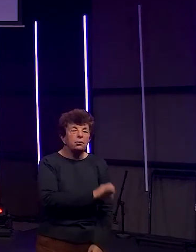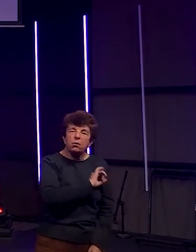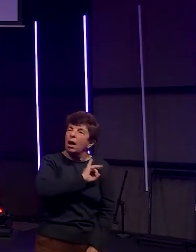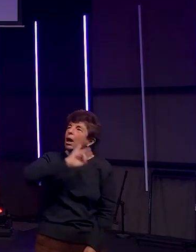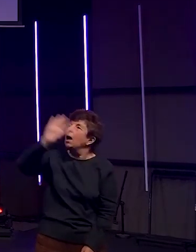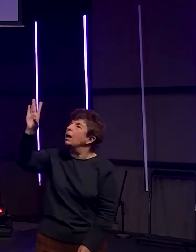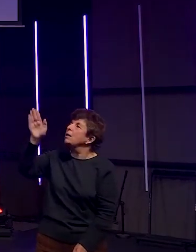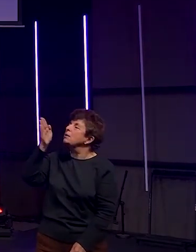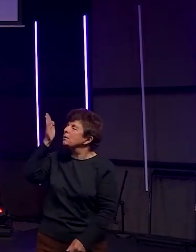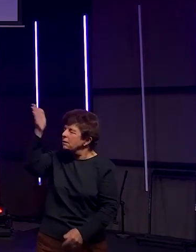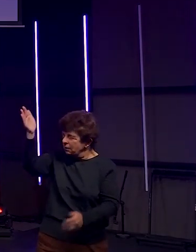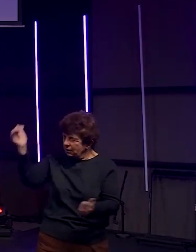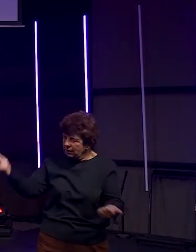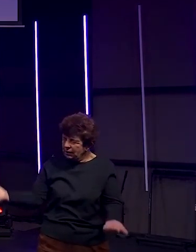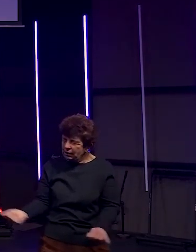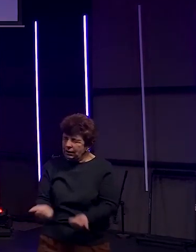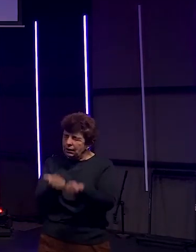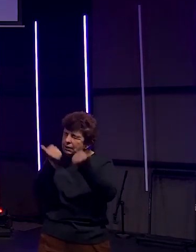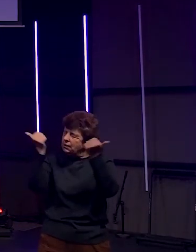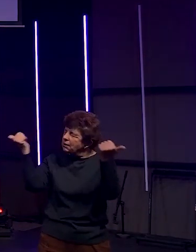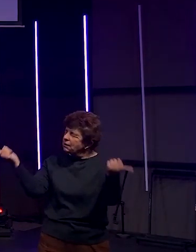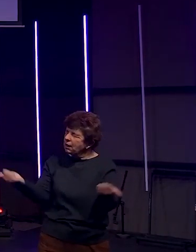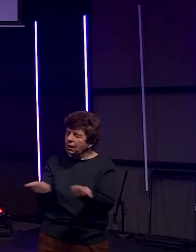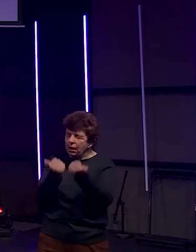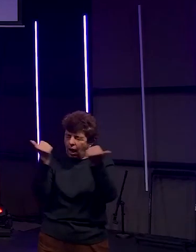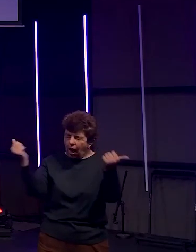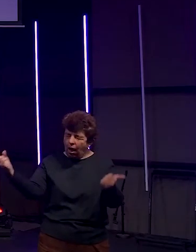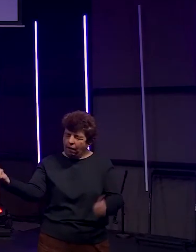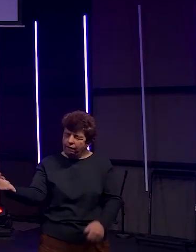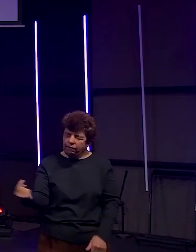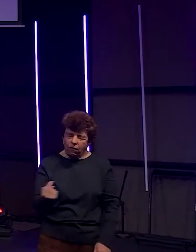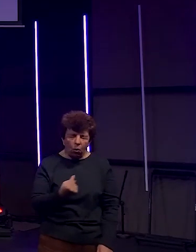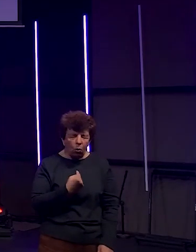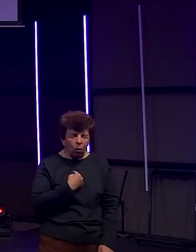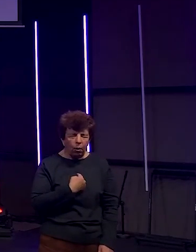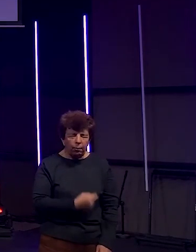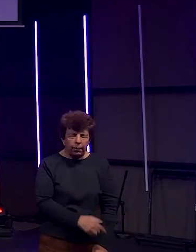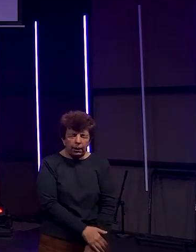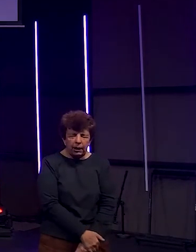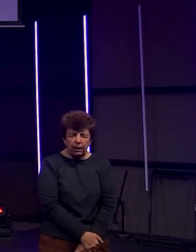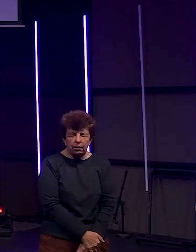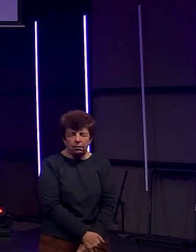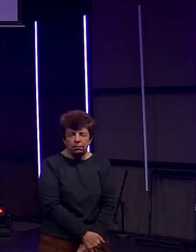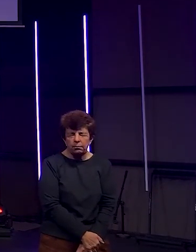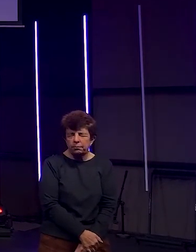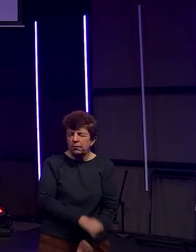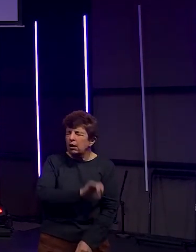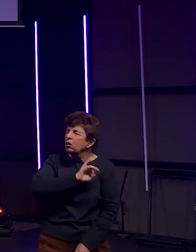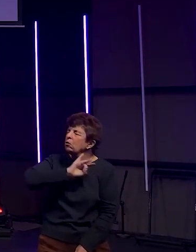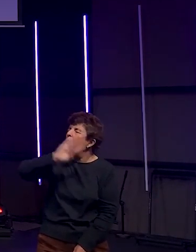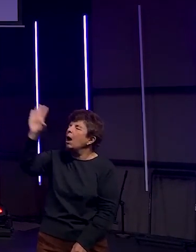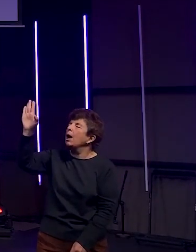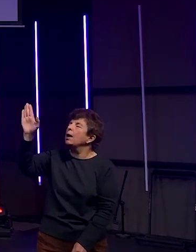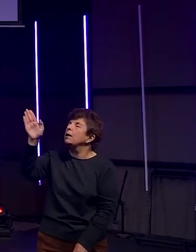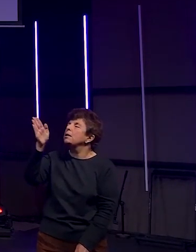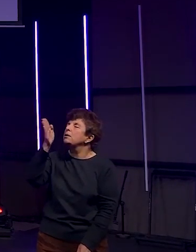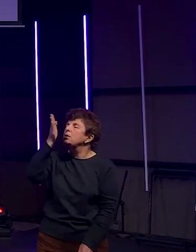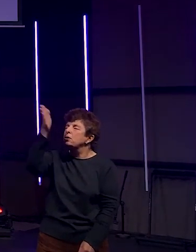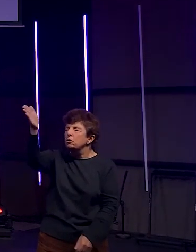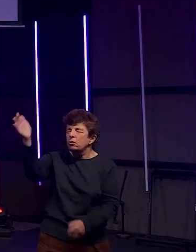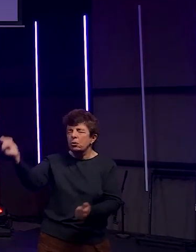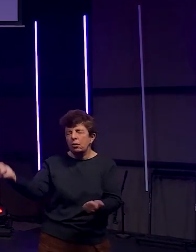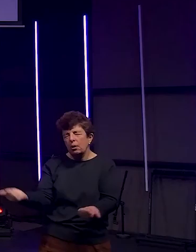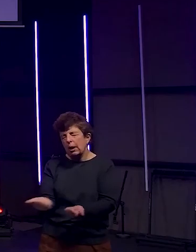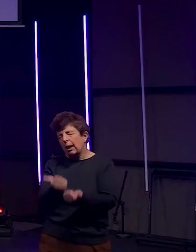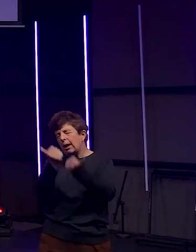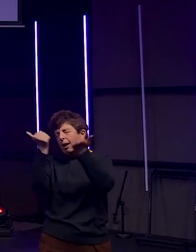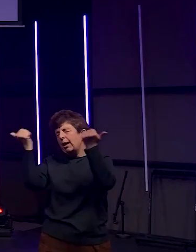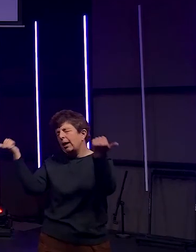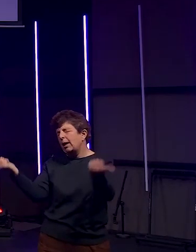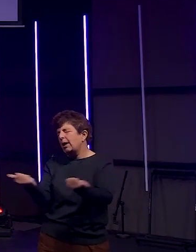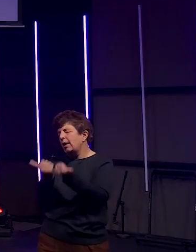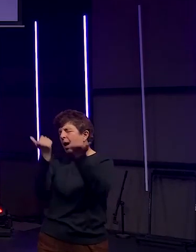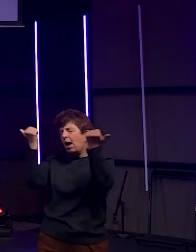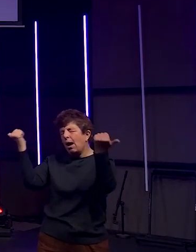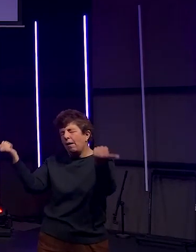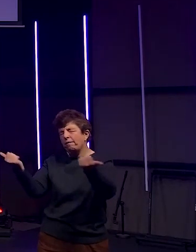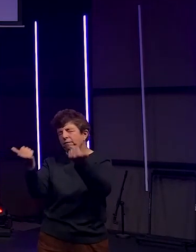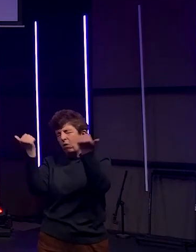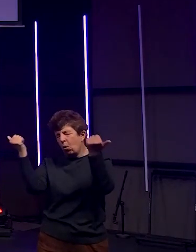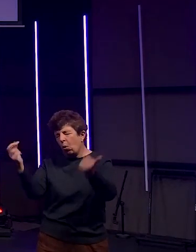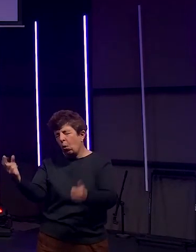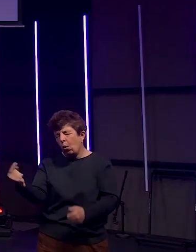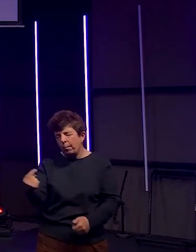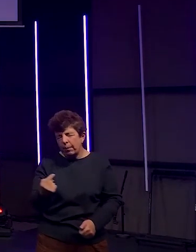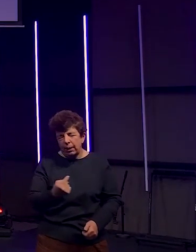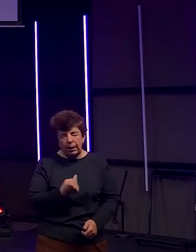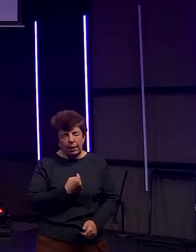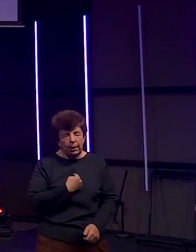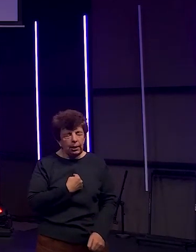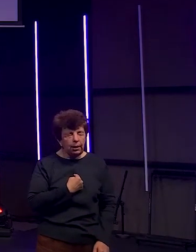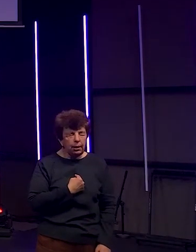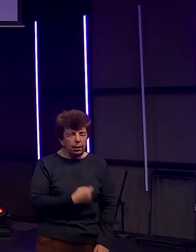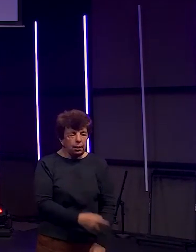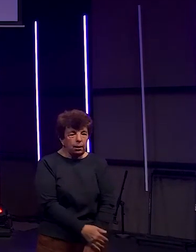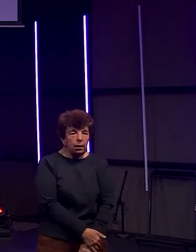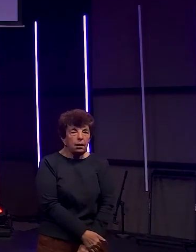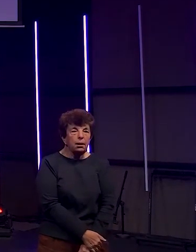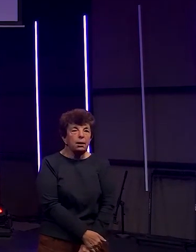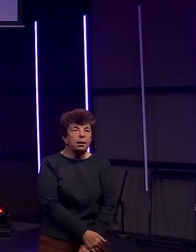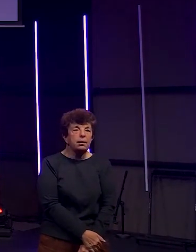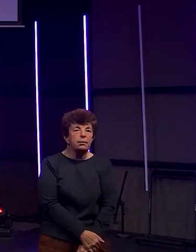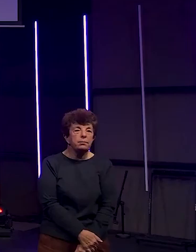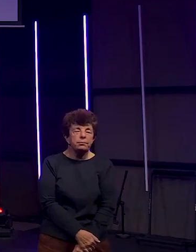Christ is enough for me Christ is enough for me